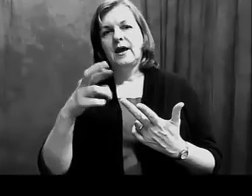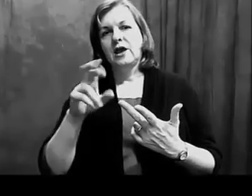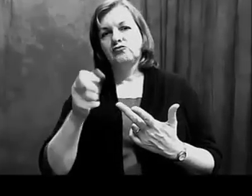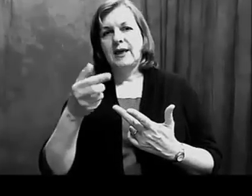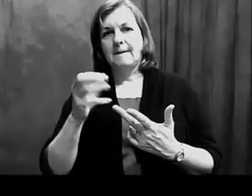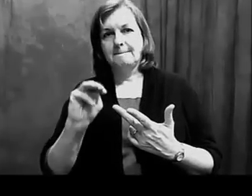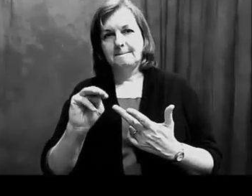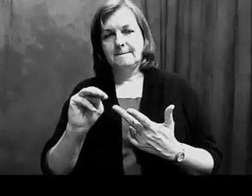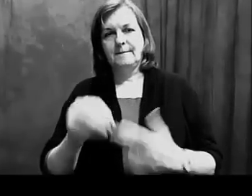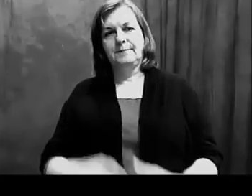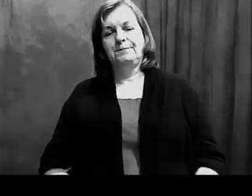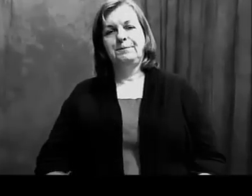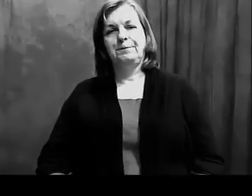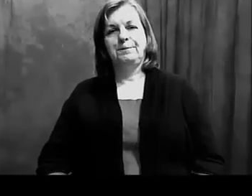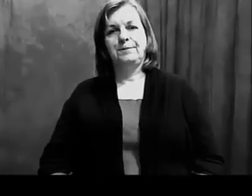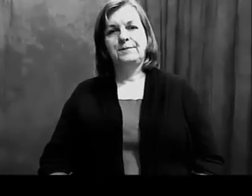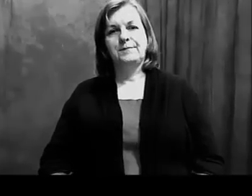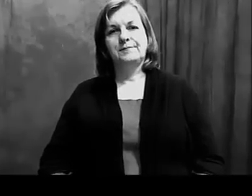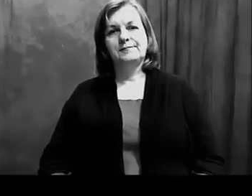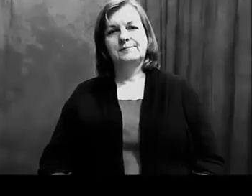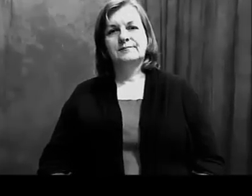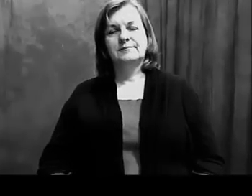a thylakoid